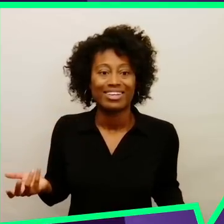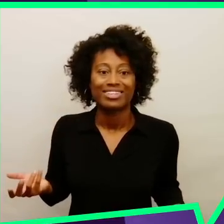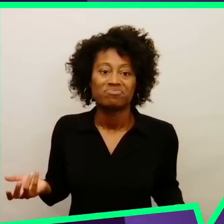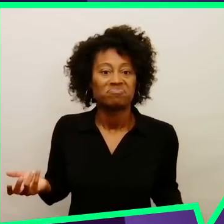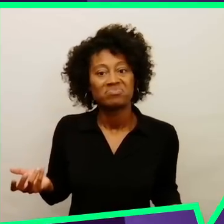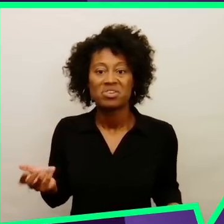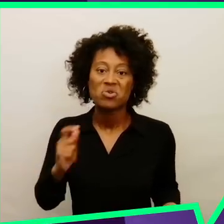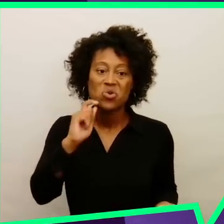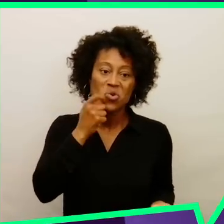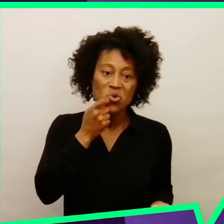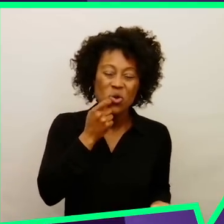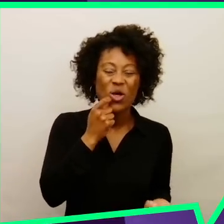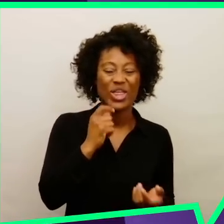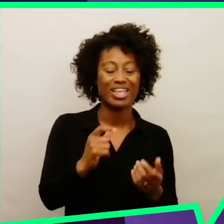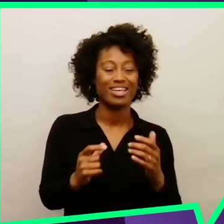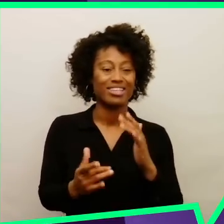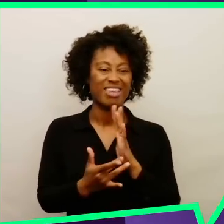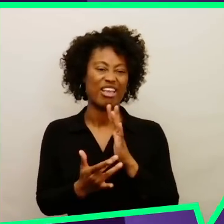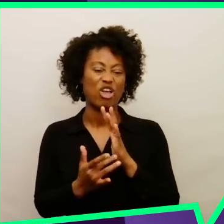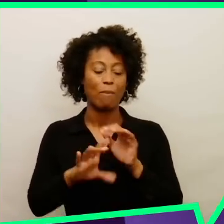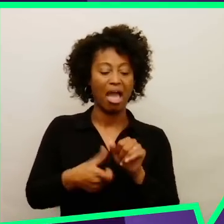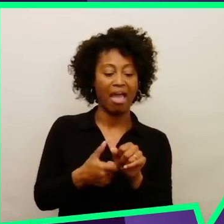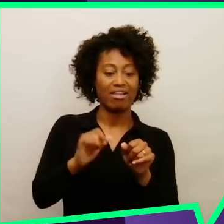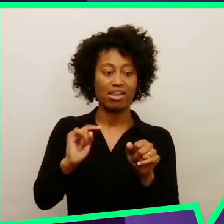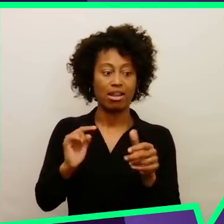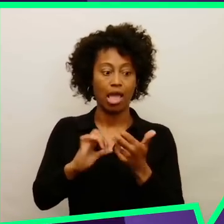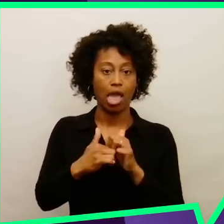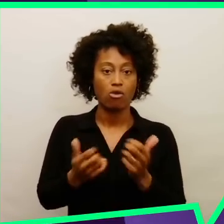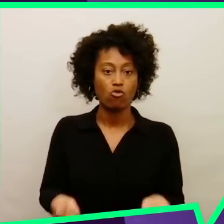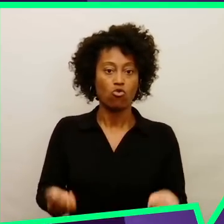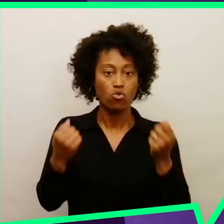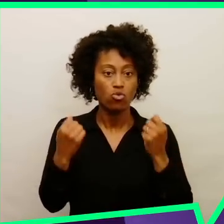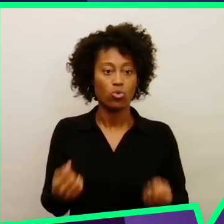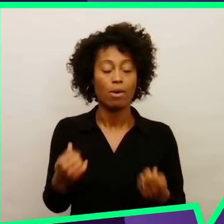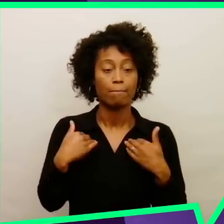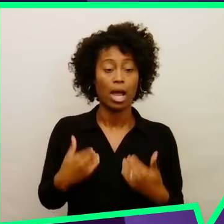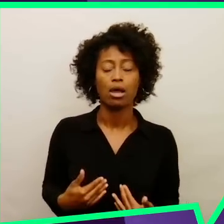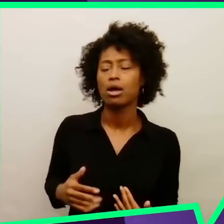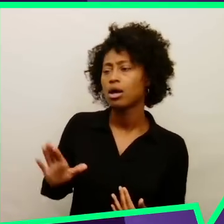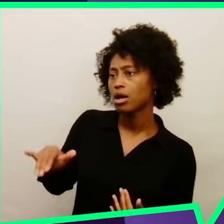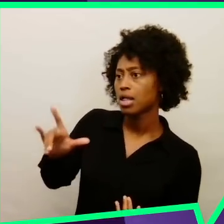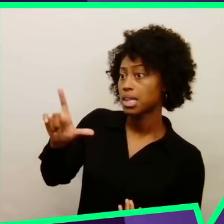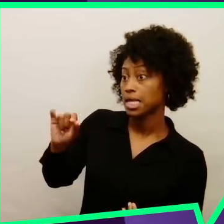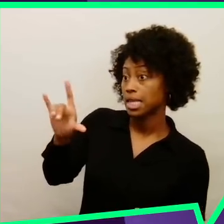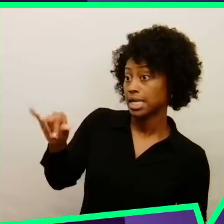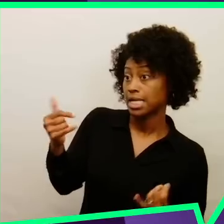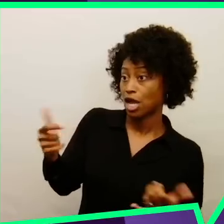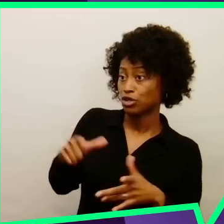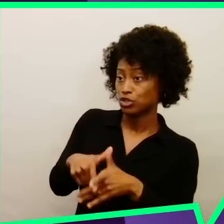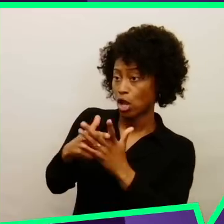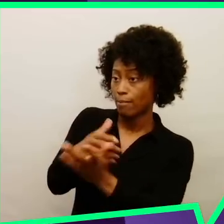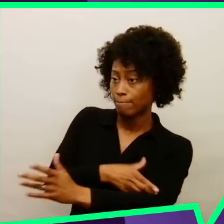And it's a lot of cool techniques behind it. Nice. So, Lily, now that you're starting powerlifting,